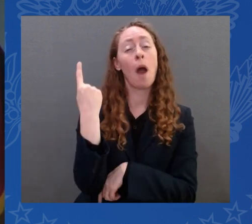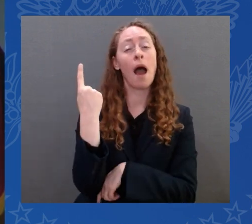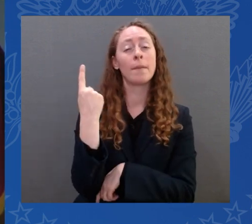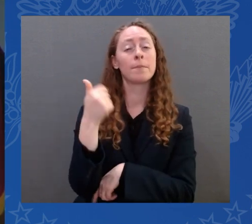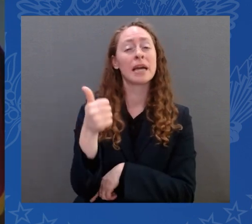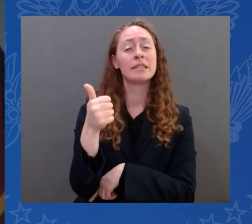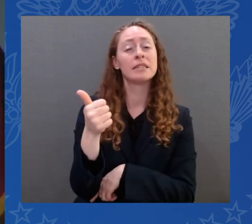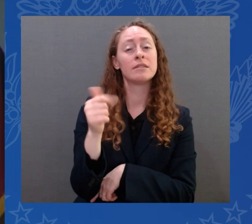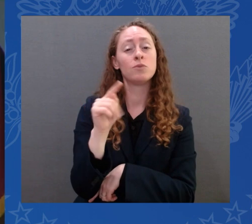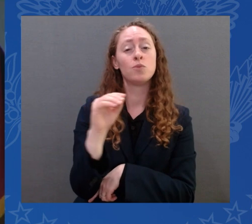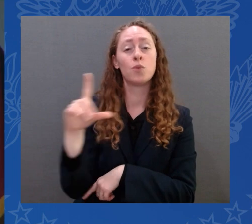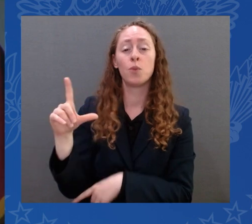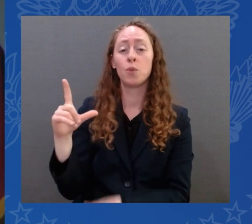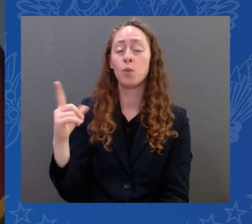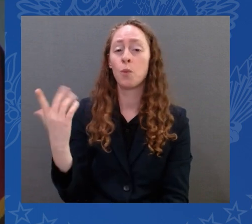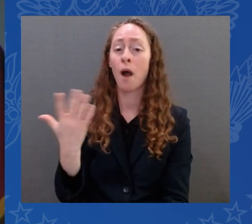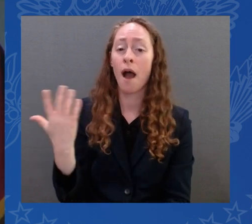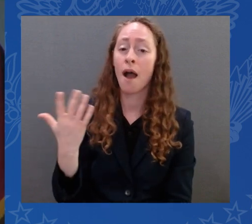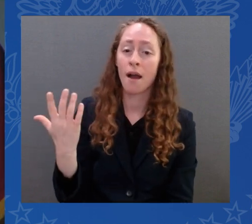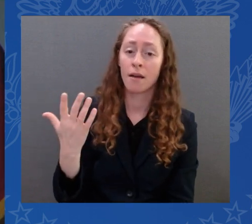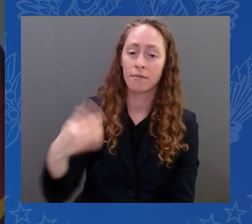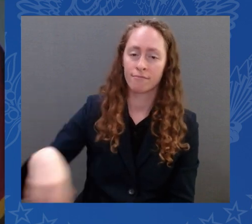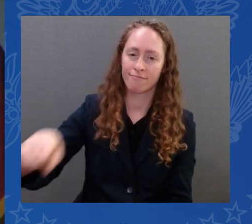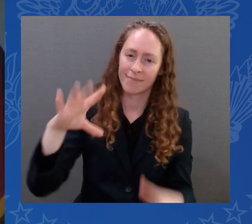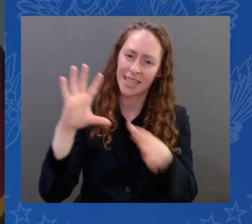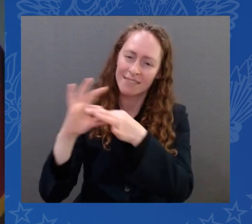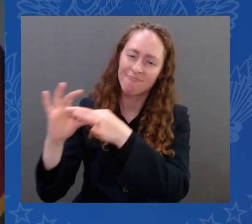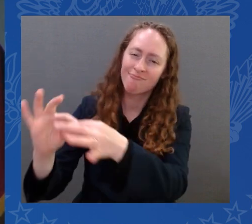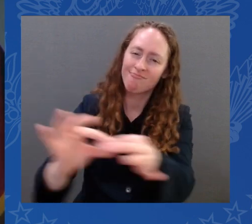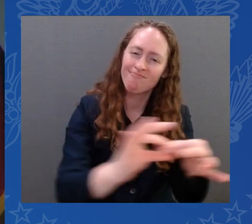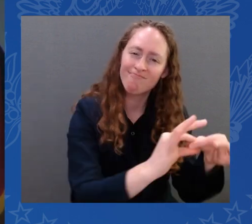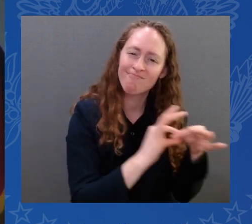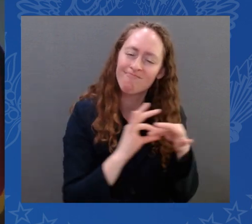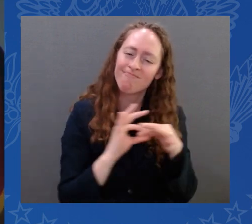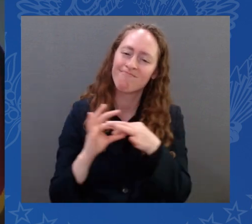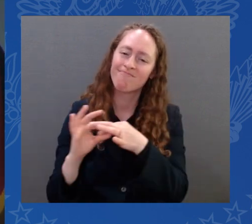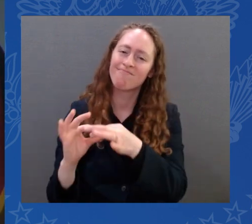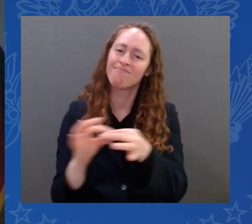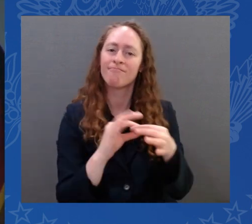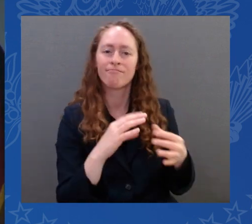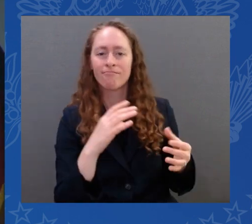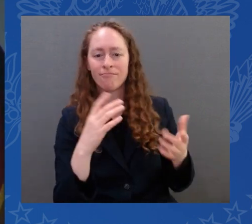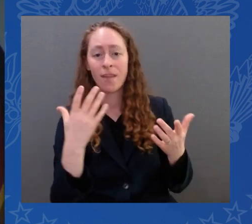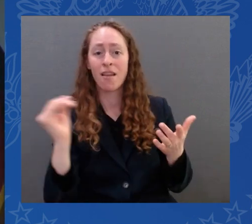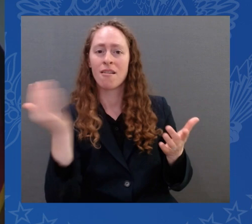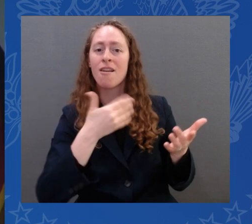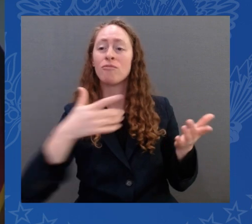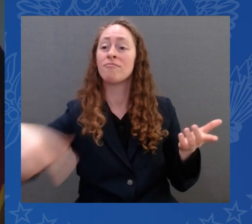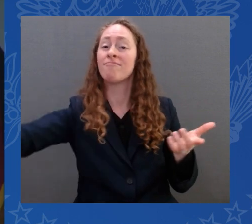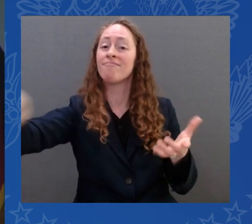and the strength of our partnerships -- which, since I got elected, I've been trying to re-establish in detail.